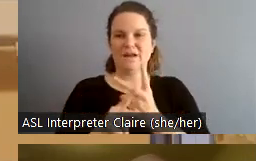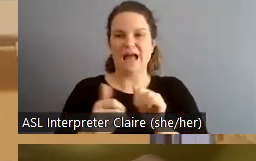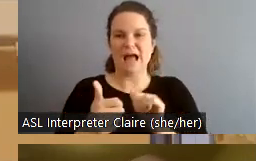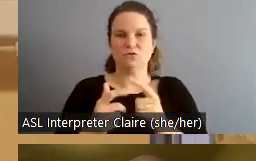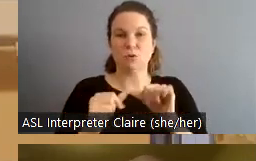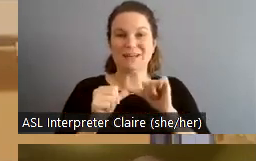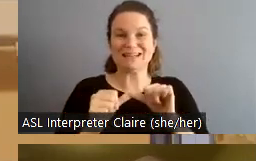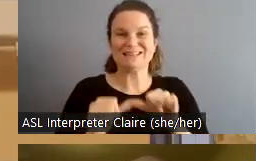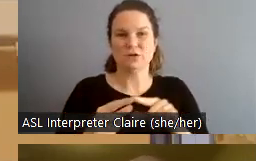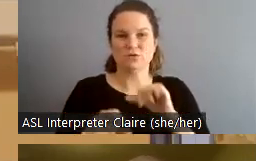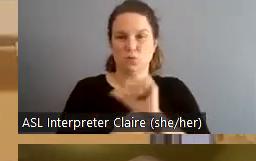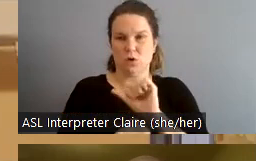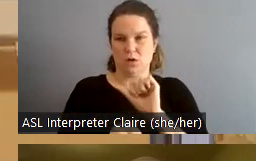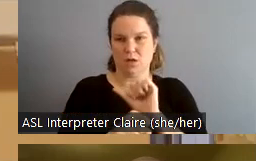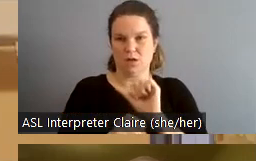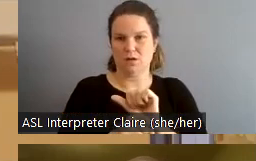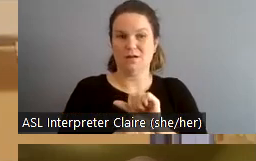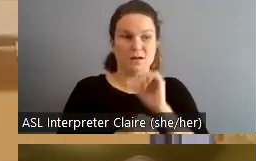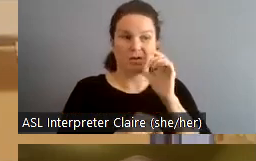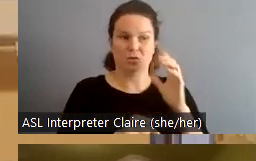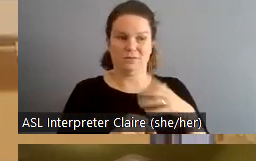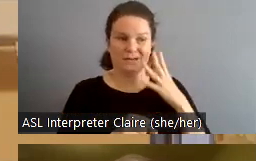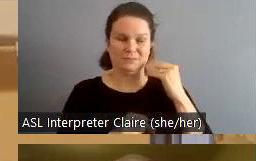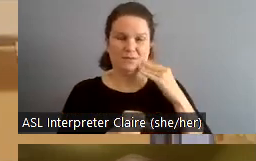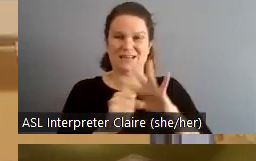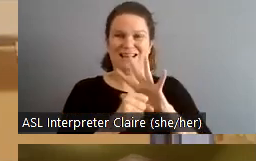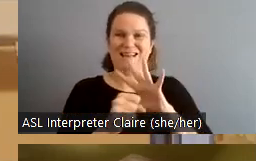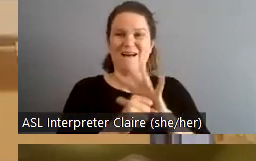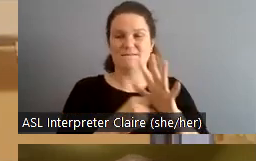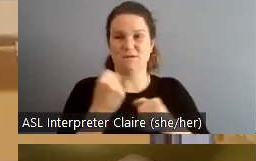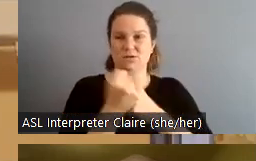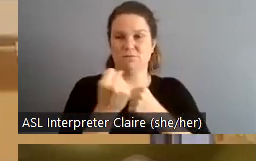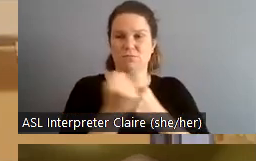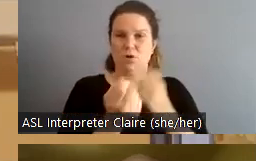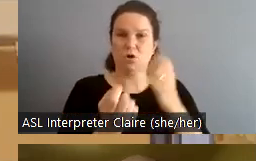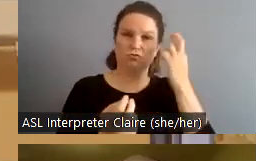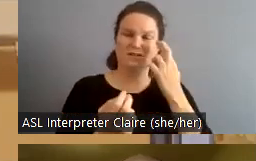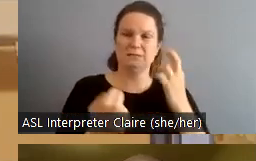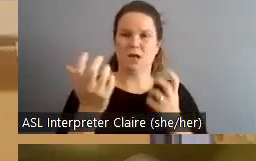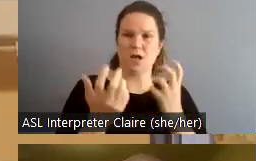work and they're not getting supports, those reasonable accommodations, because